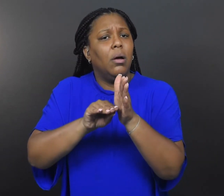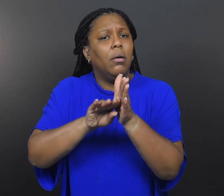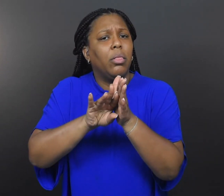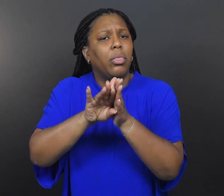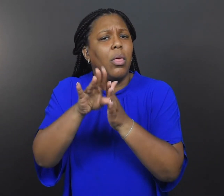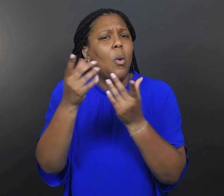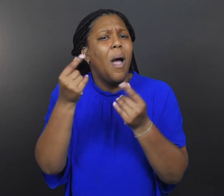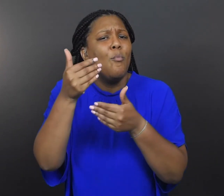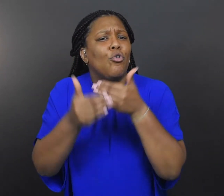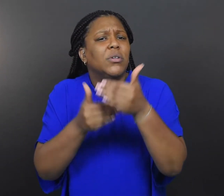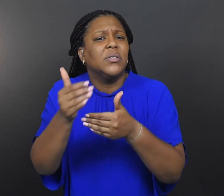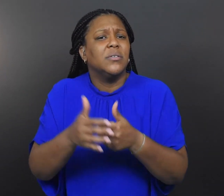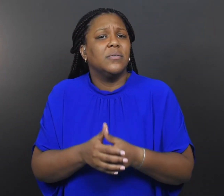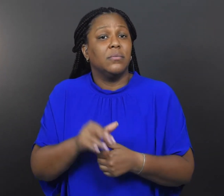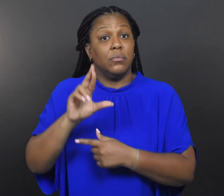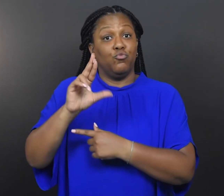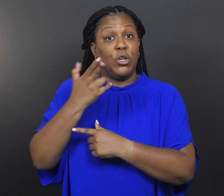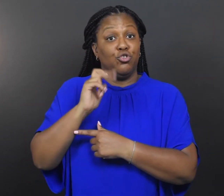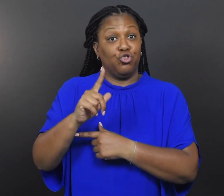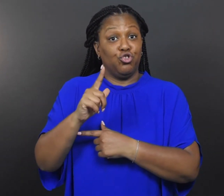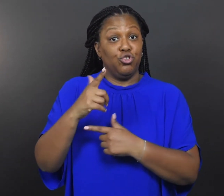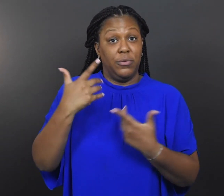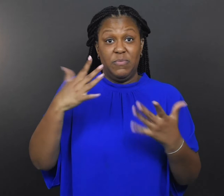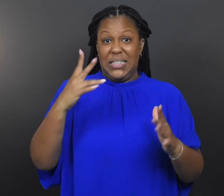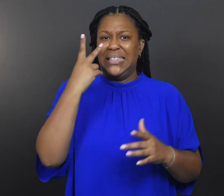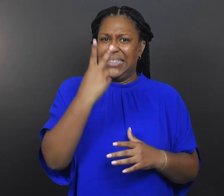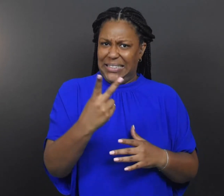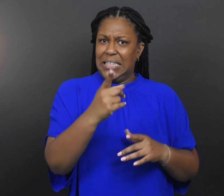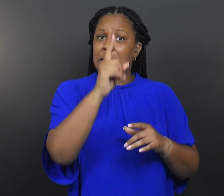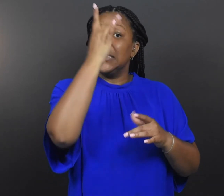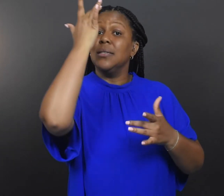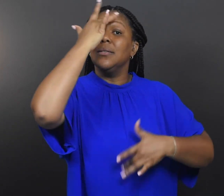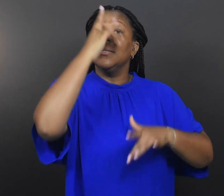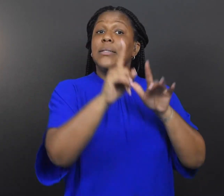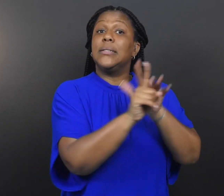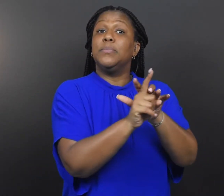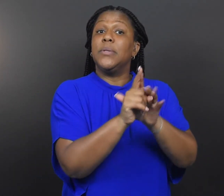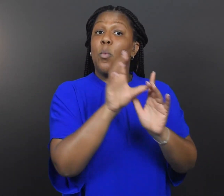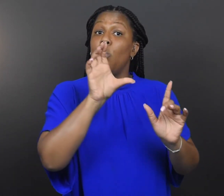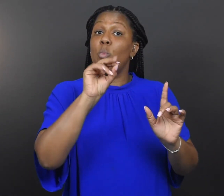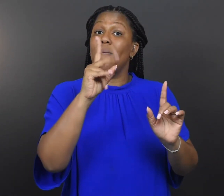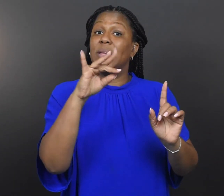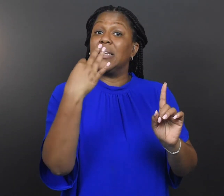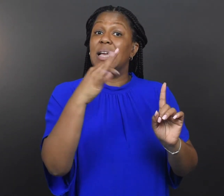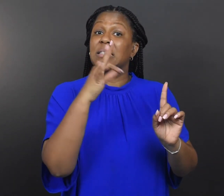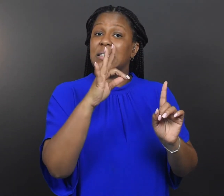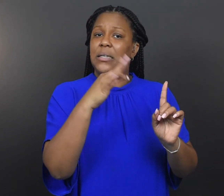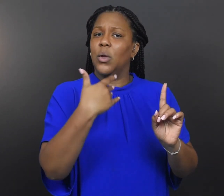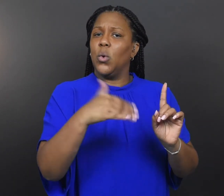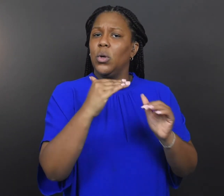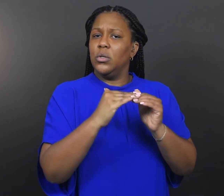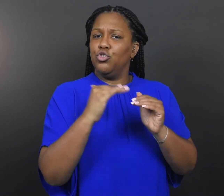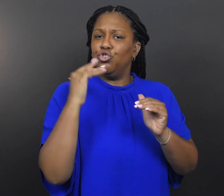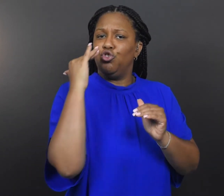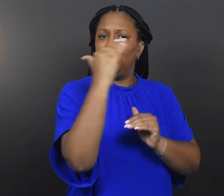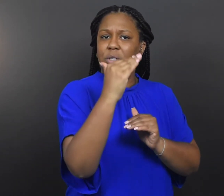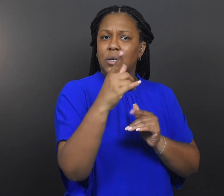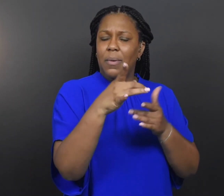Rachael has also seen symptoms of COVID-19 so extreme that they led to a double lung